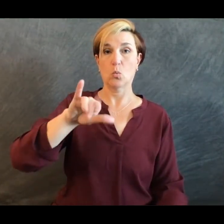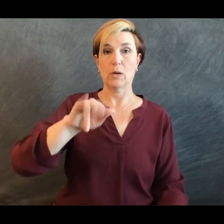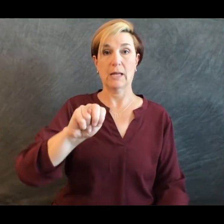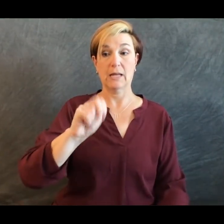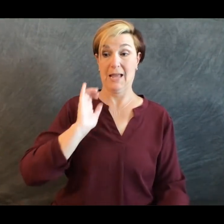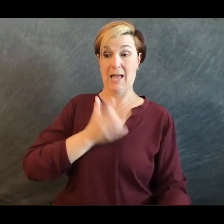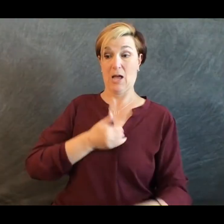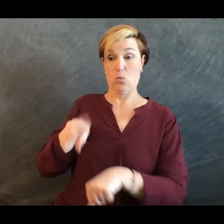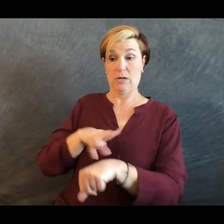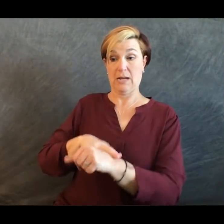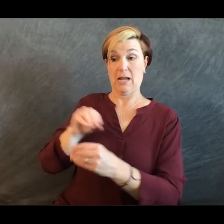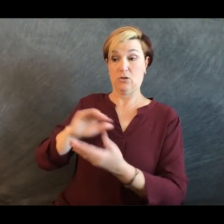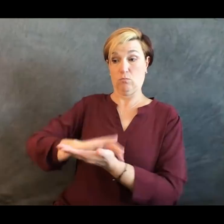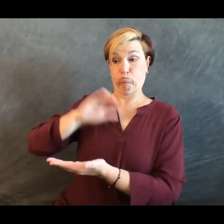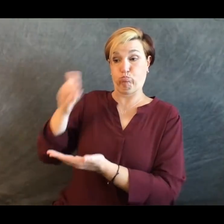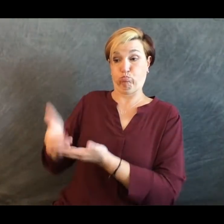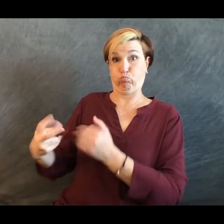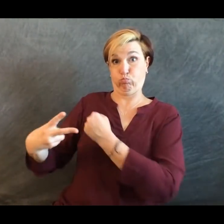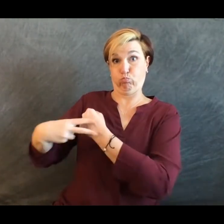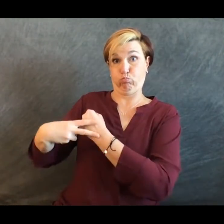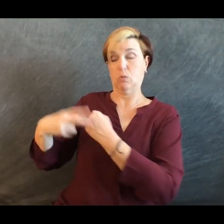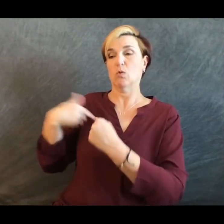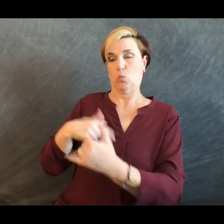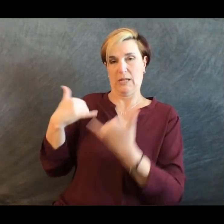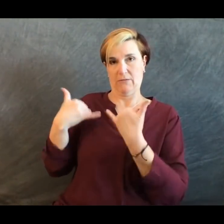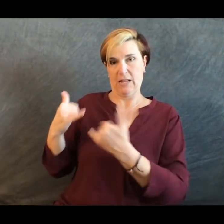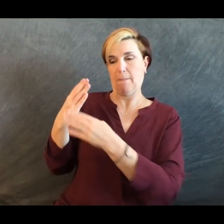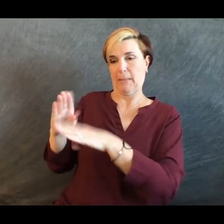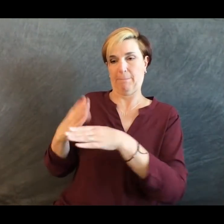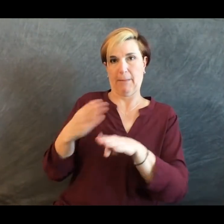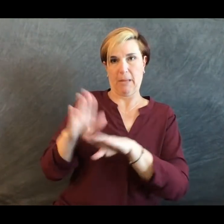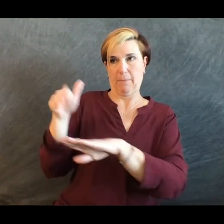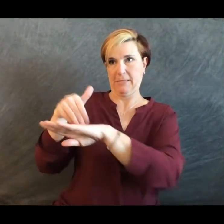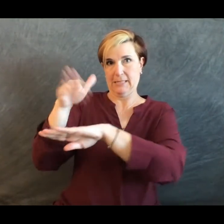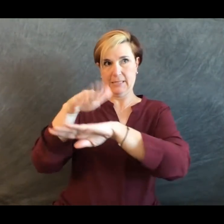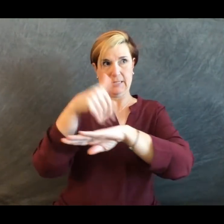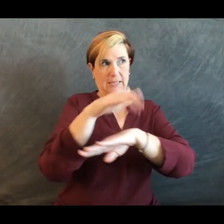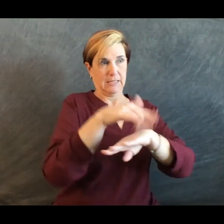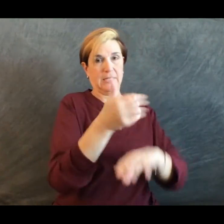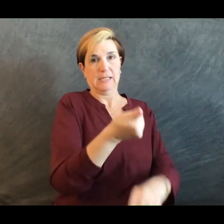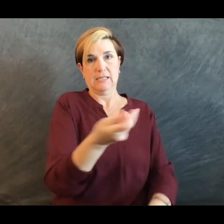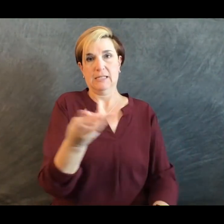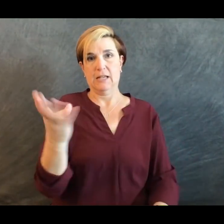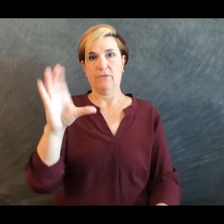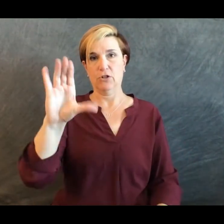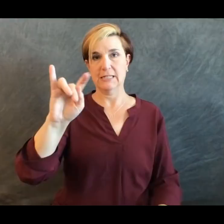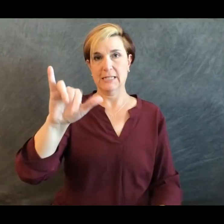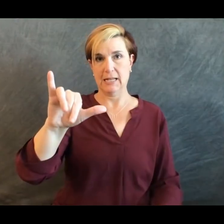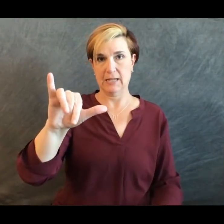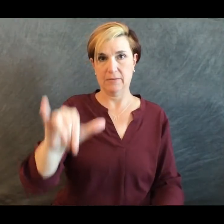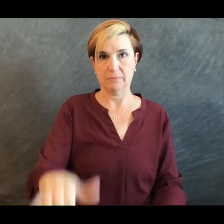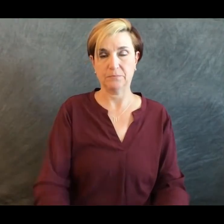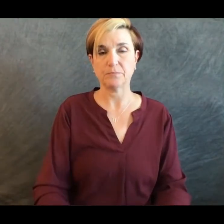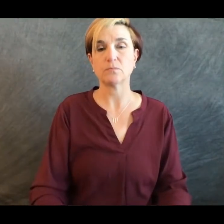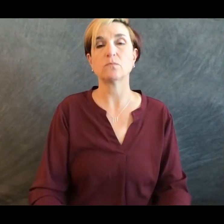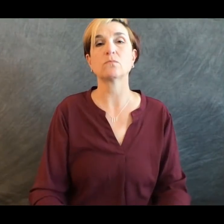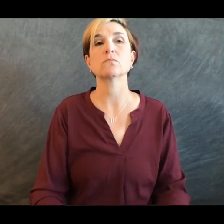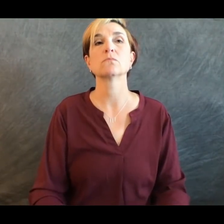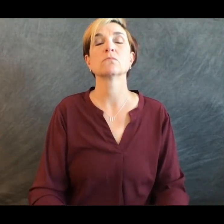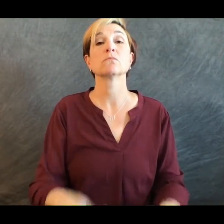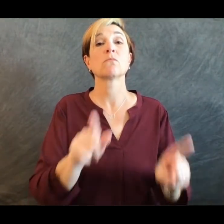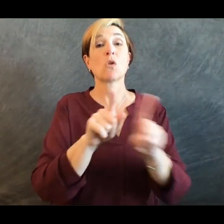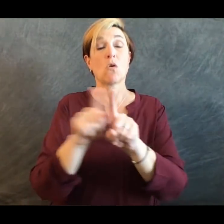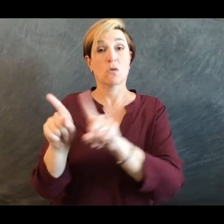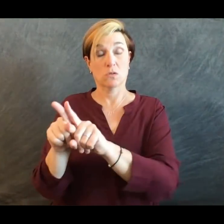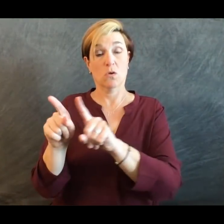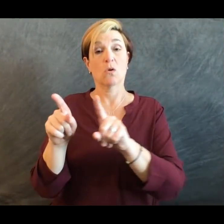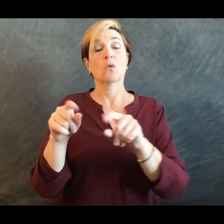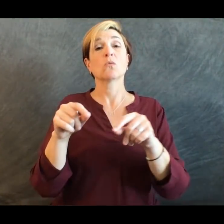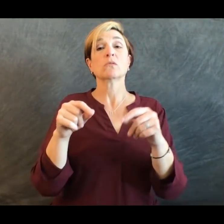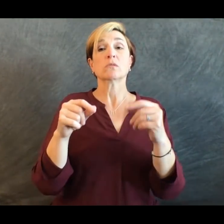and we are also disposing and getting as quickly as we can portions of it to the